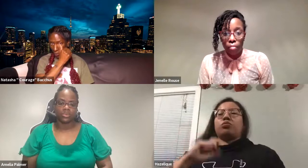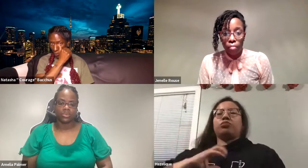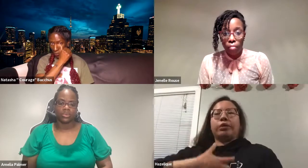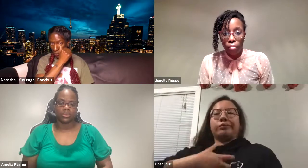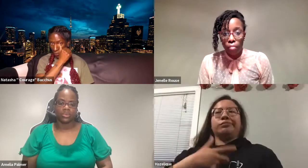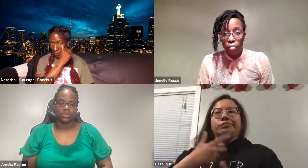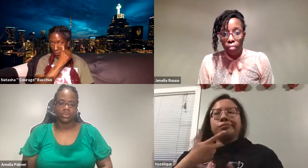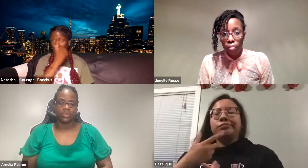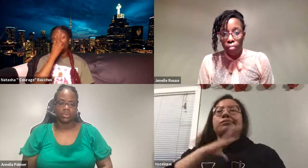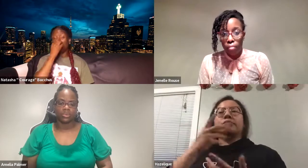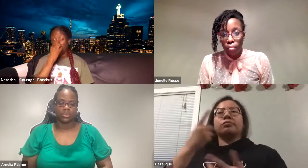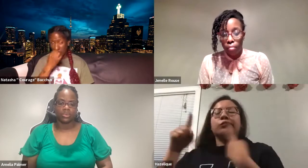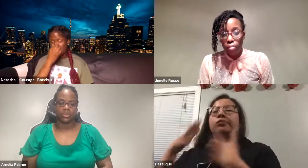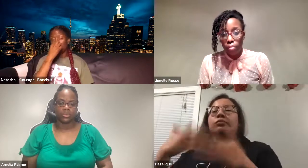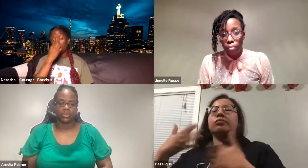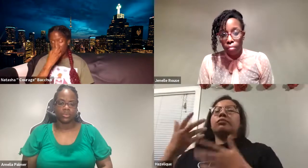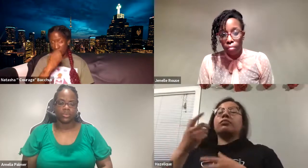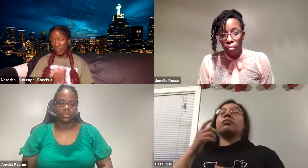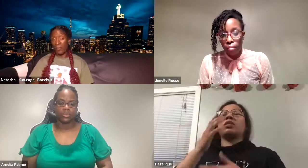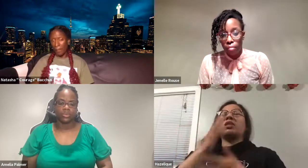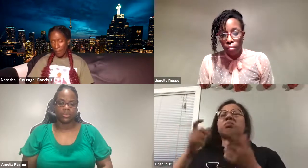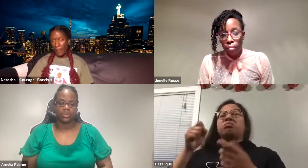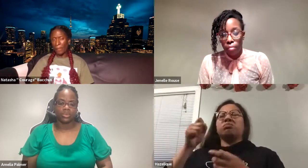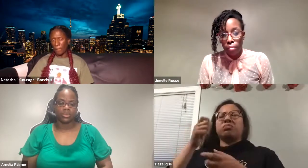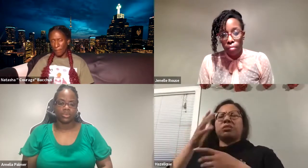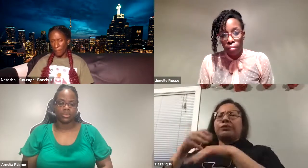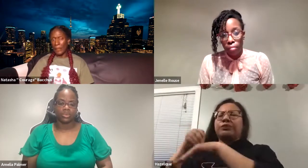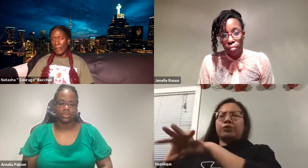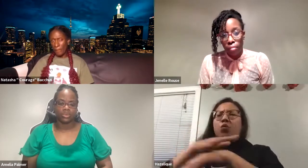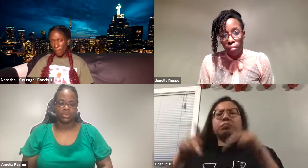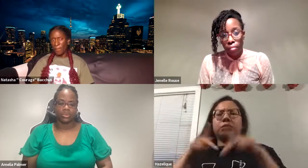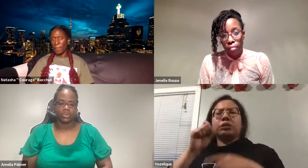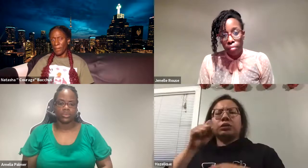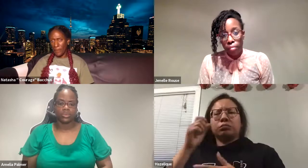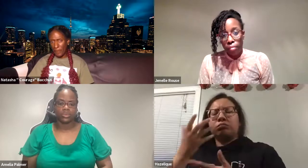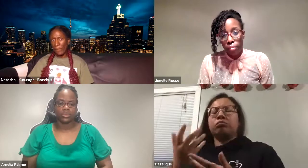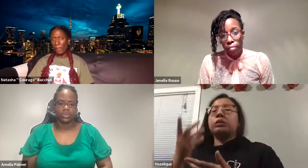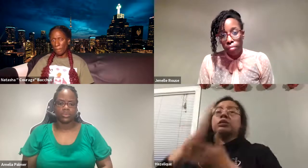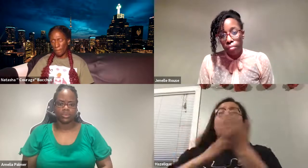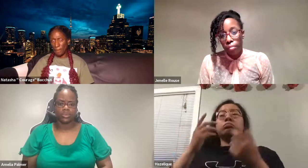power... you know, we feel that we have to switch and accommodate the majority